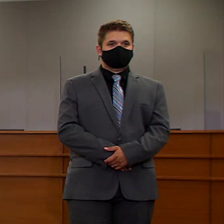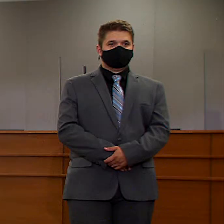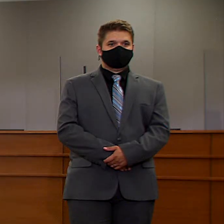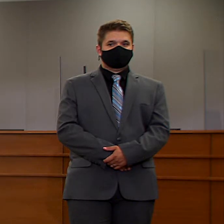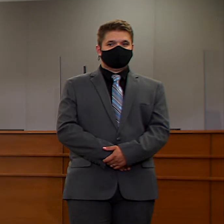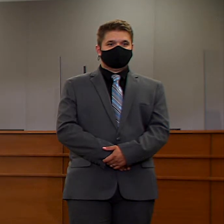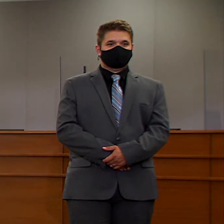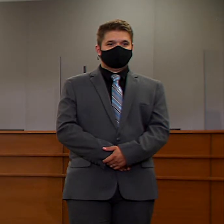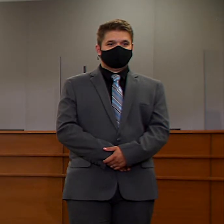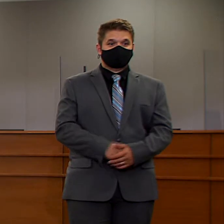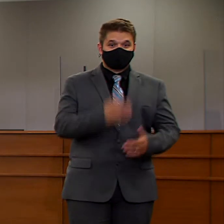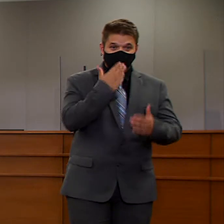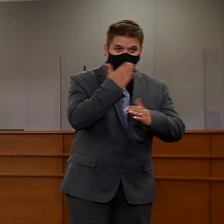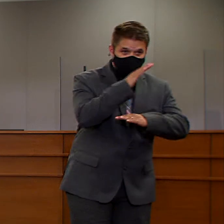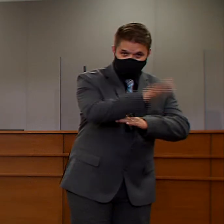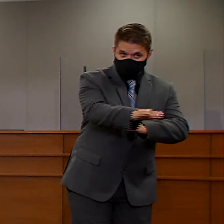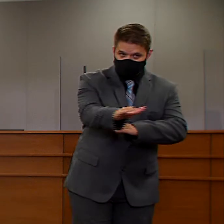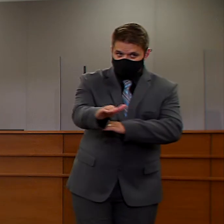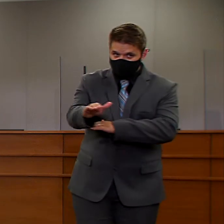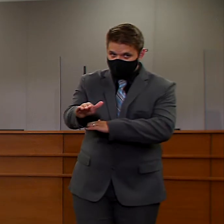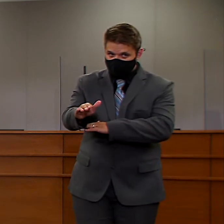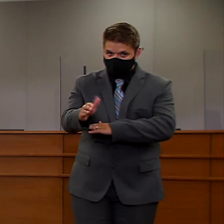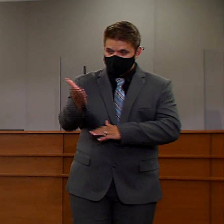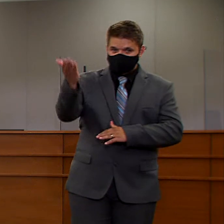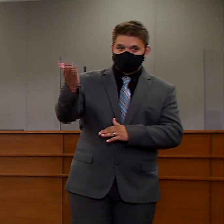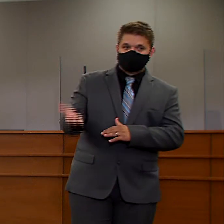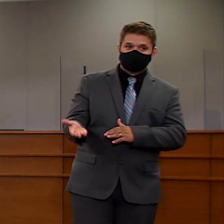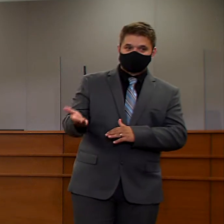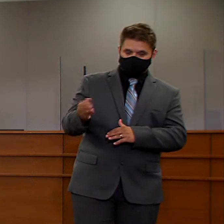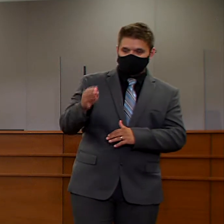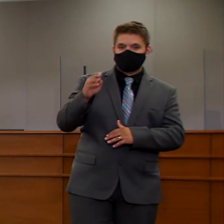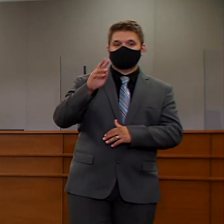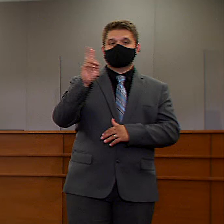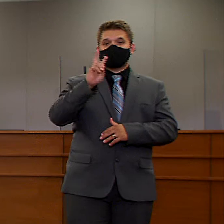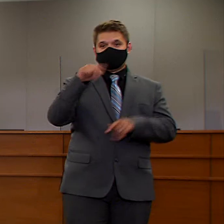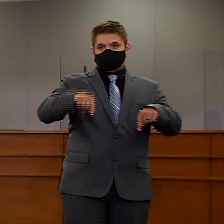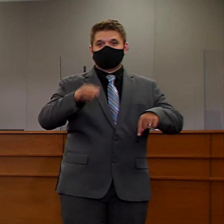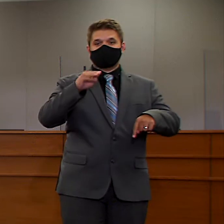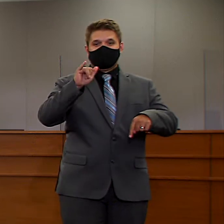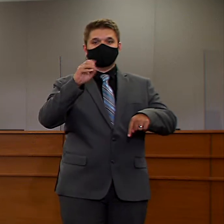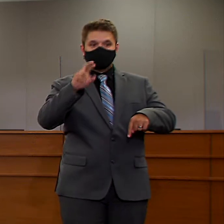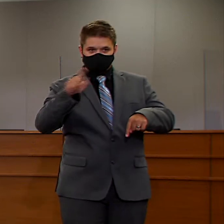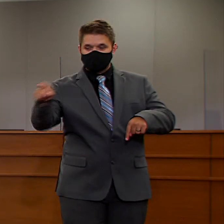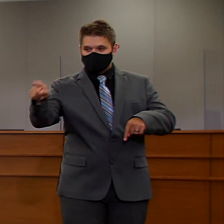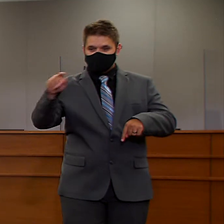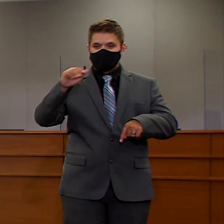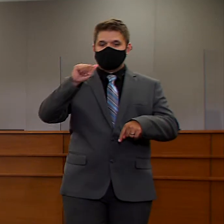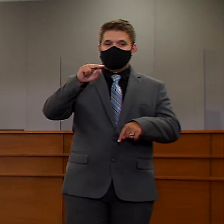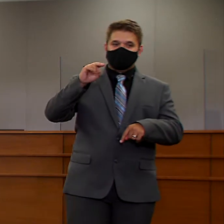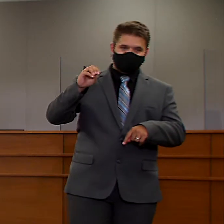Good afternoon, I'm Anne McEnerny-Ogle, Mayor for the City of Vancouver and today is Friday, July 24th.